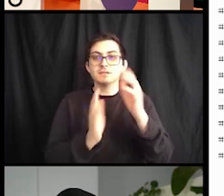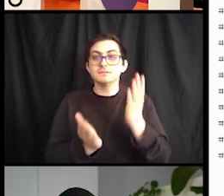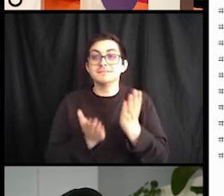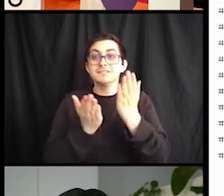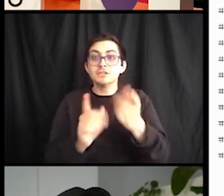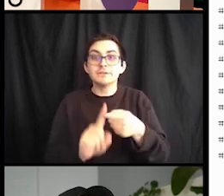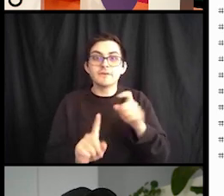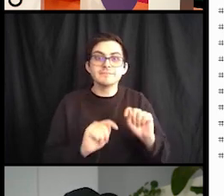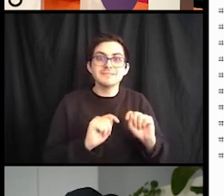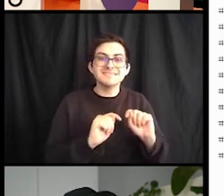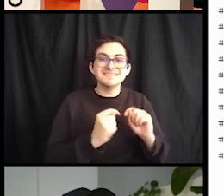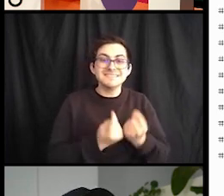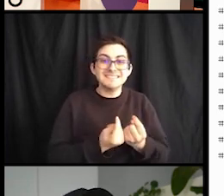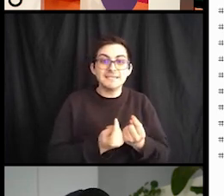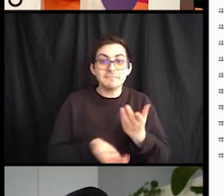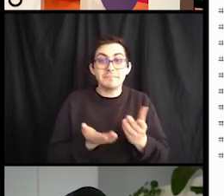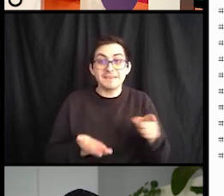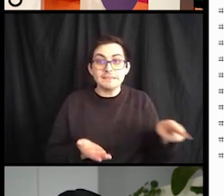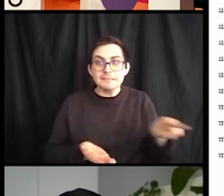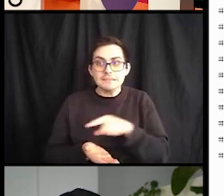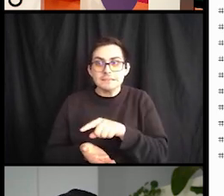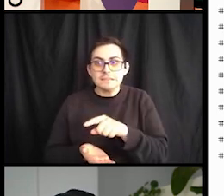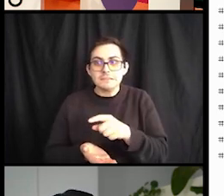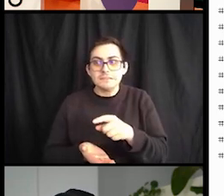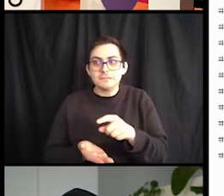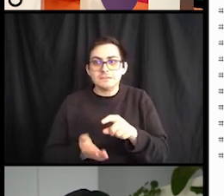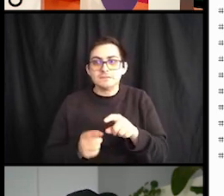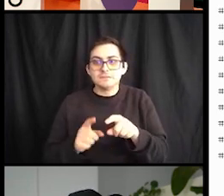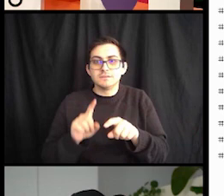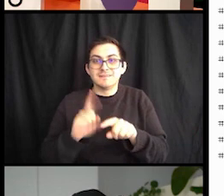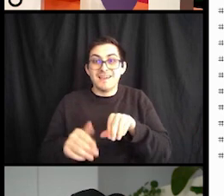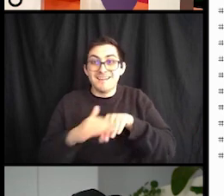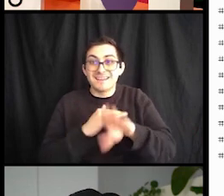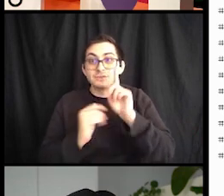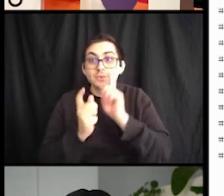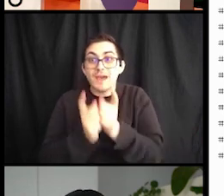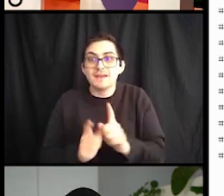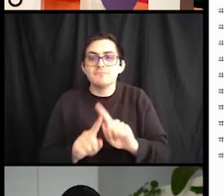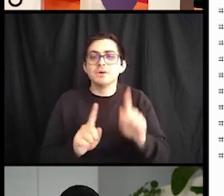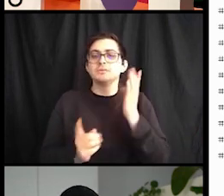But they can still suggest design changes or maybe contribute to the design system